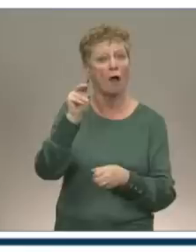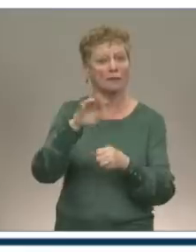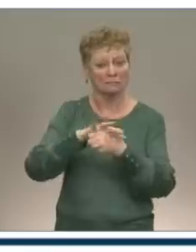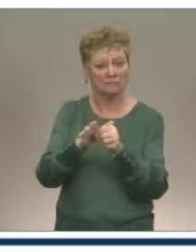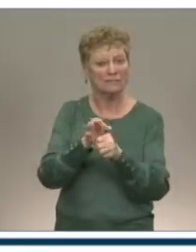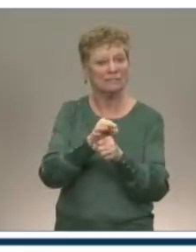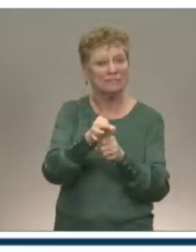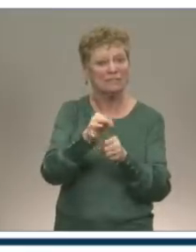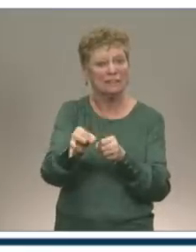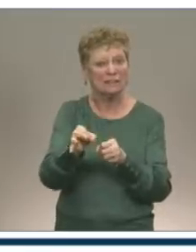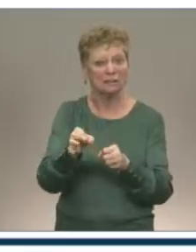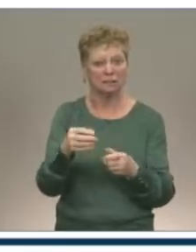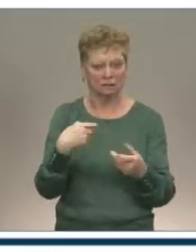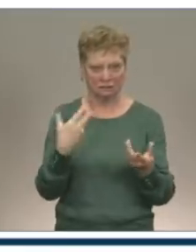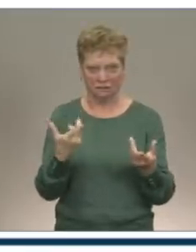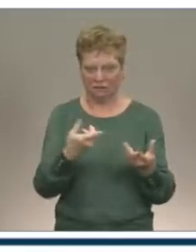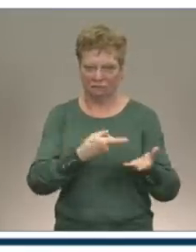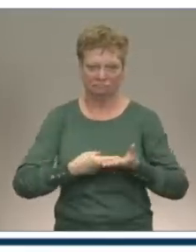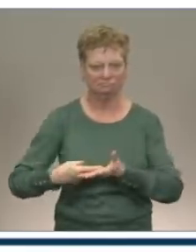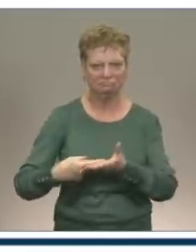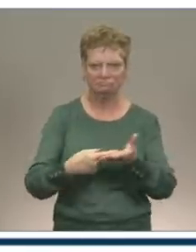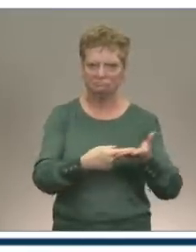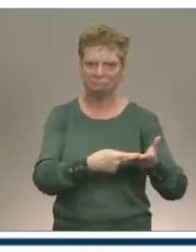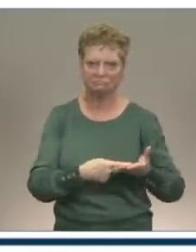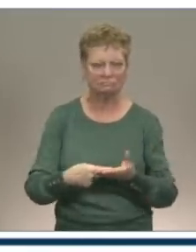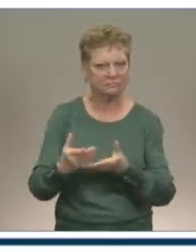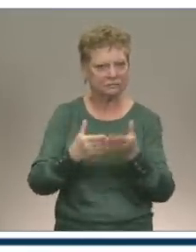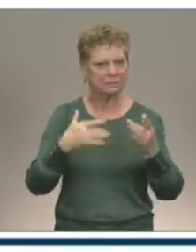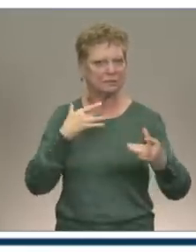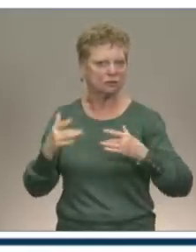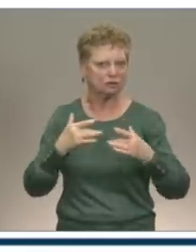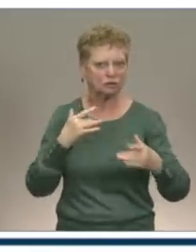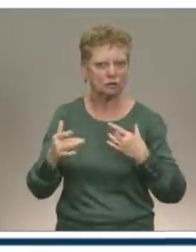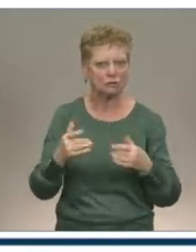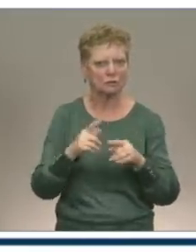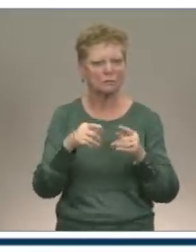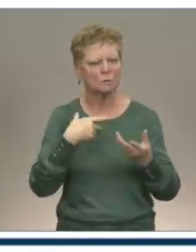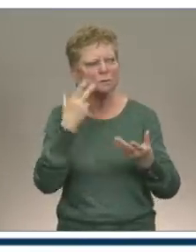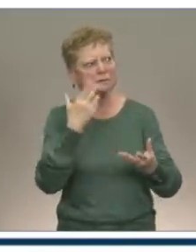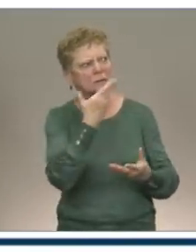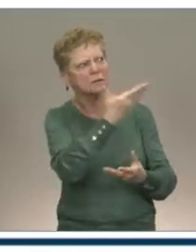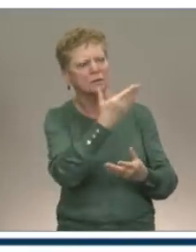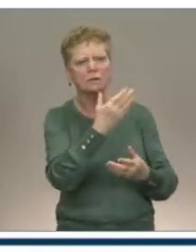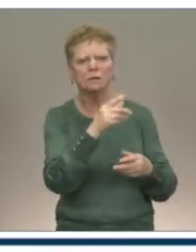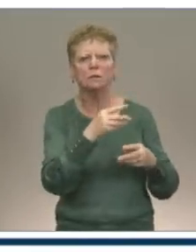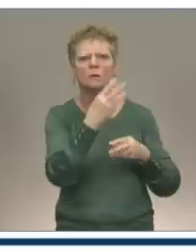are concerned we are waiting for more real world evidence on how it behaves and what impact it may